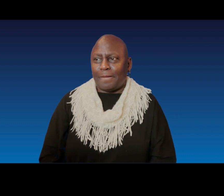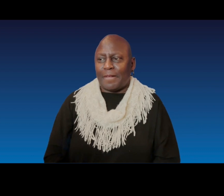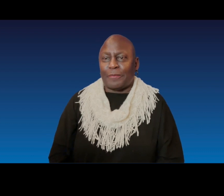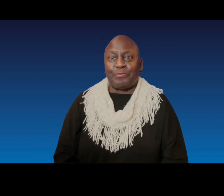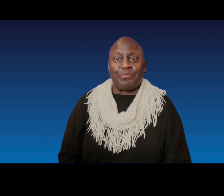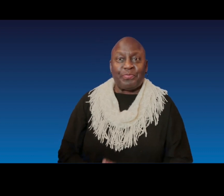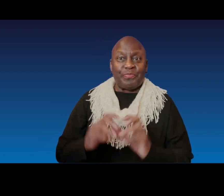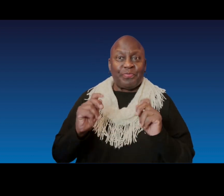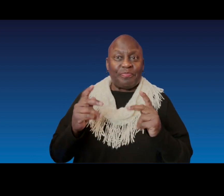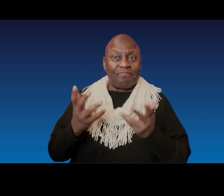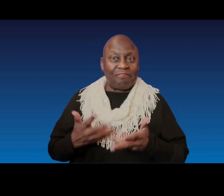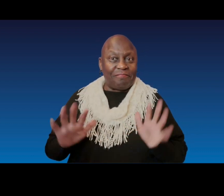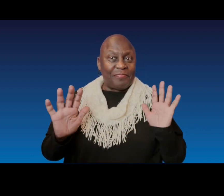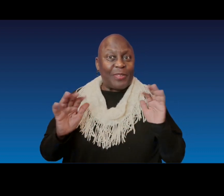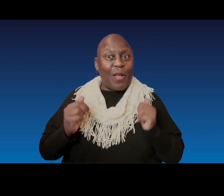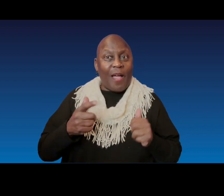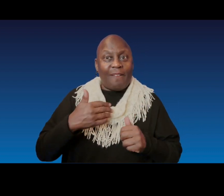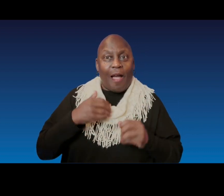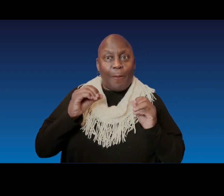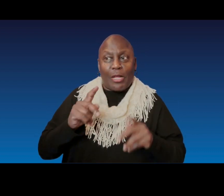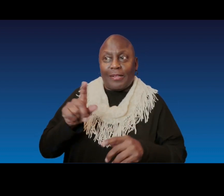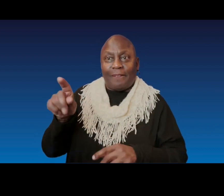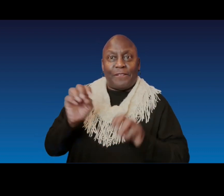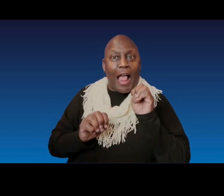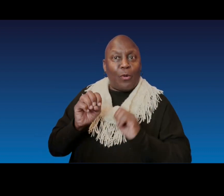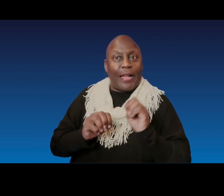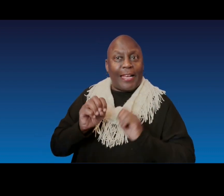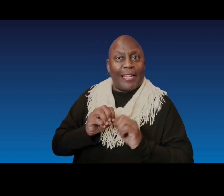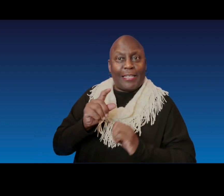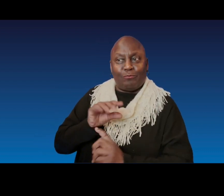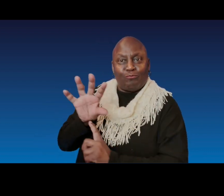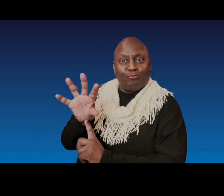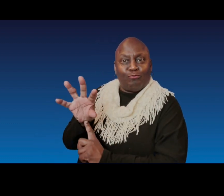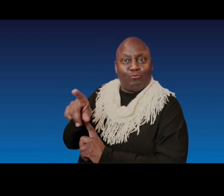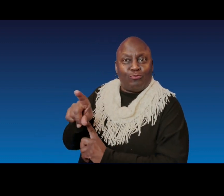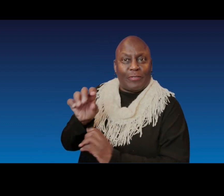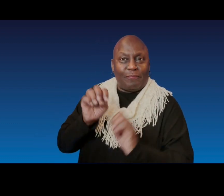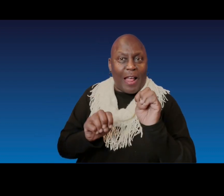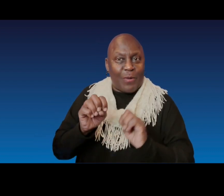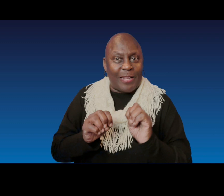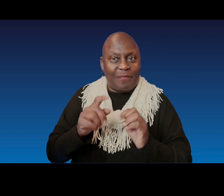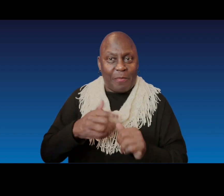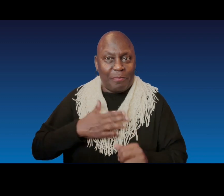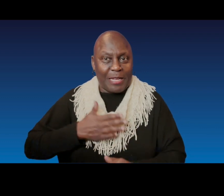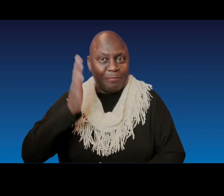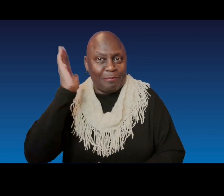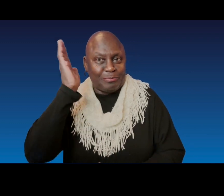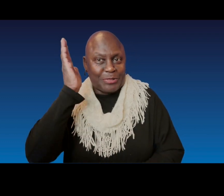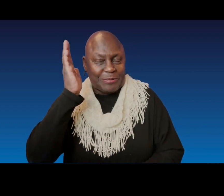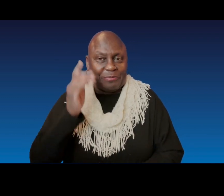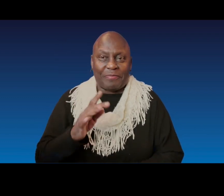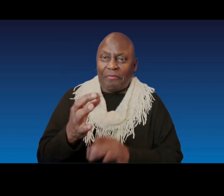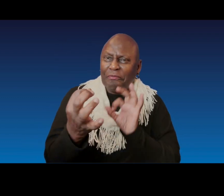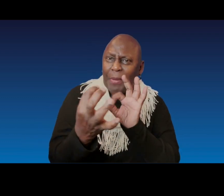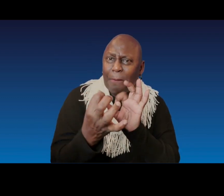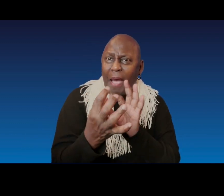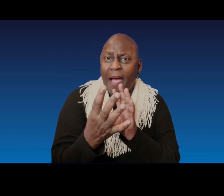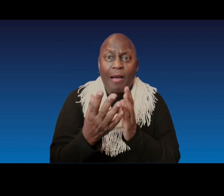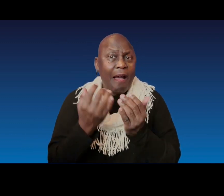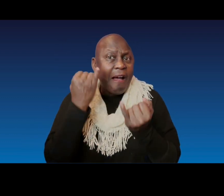and even all the way through college until the child's senior citizen years. Language is the answer. Okay. That's a wrap.